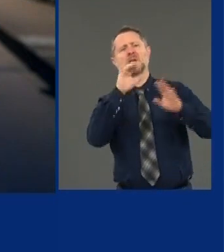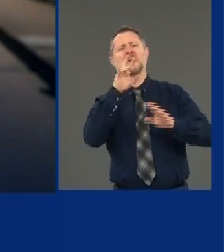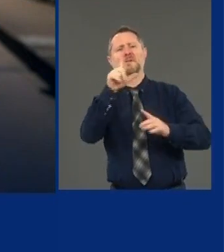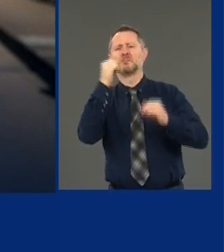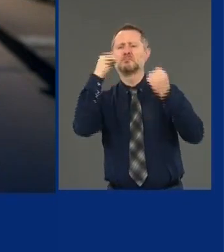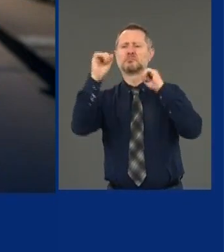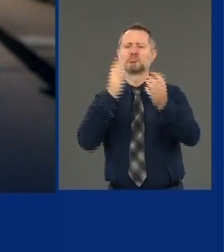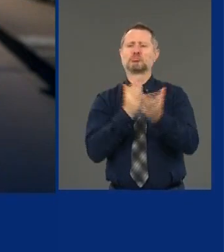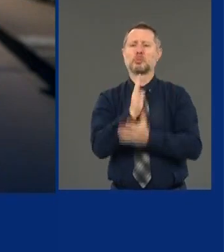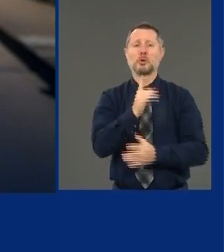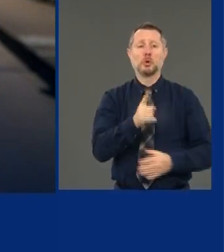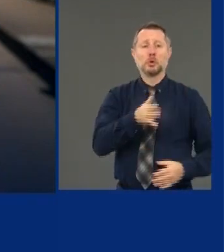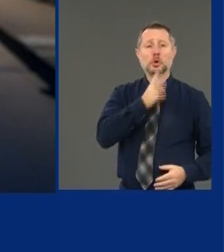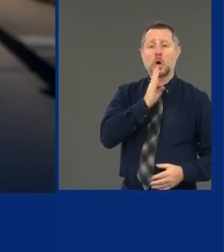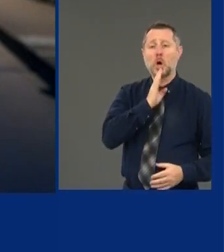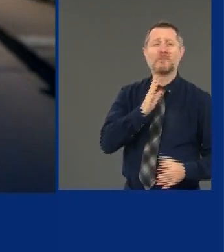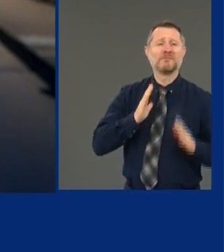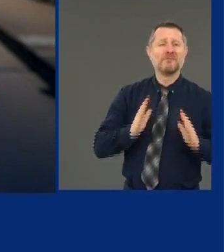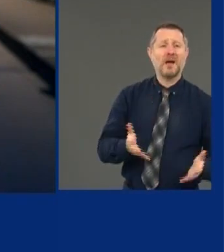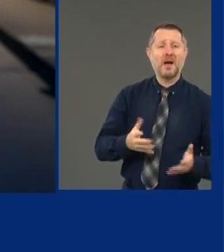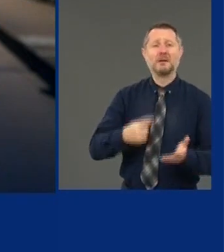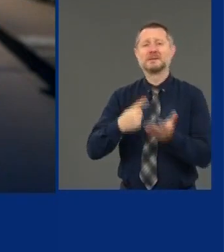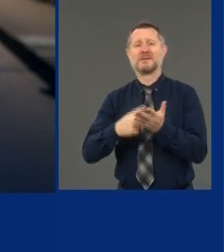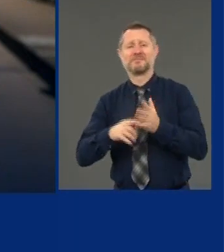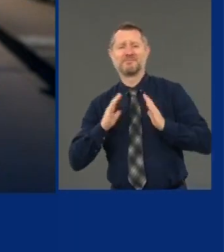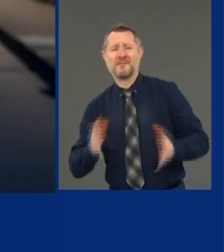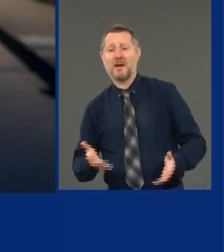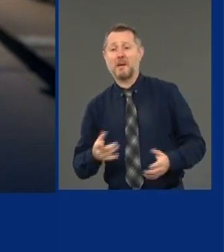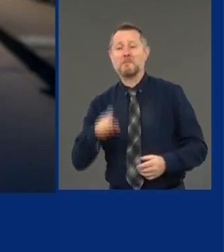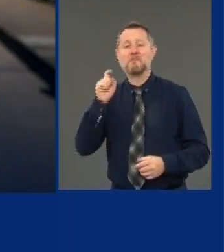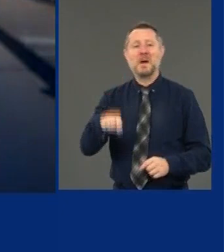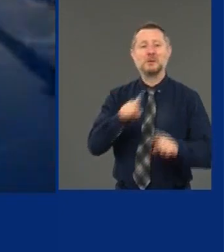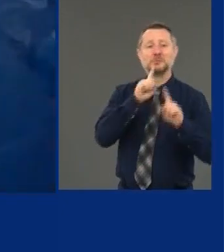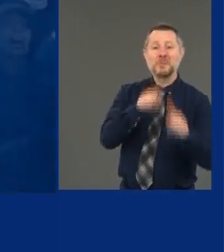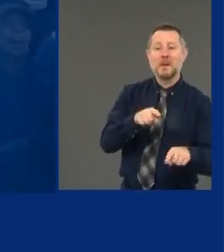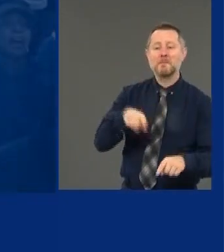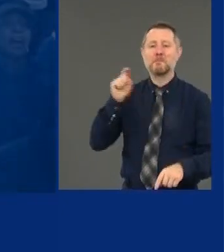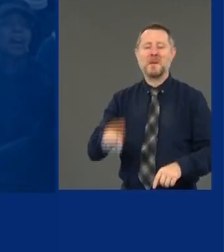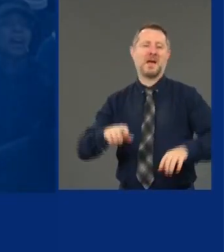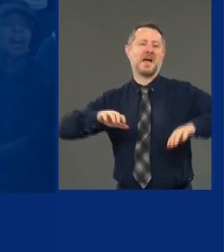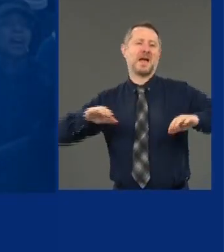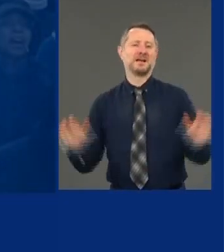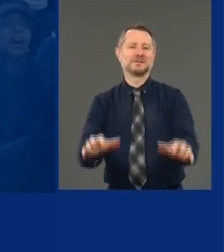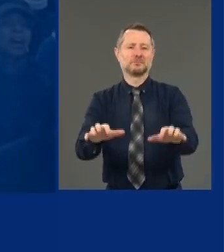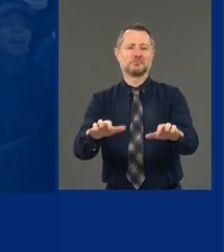HAD THE PLEASURE OF WORKING WITH WHEN I WAS IN WASHINGTON. A LEGENDARY AND CIVIL RIGHTS